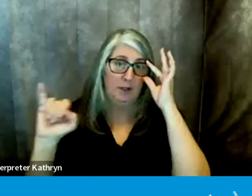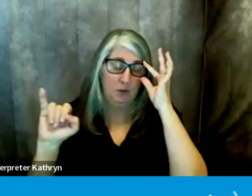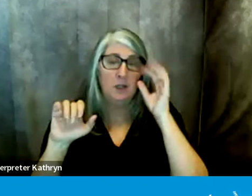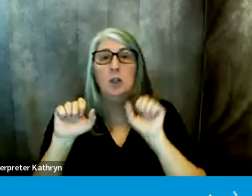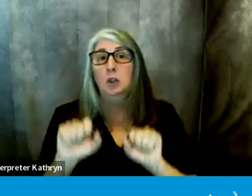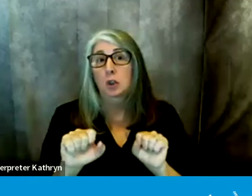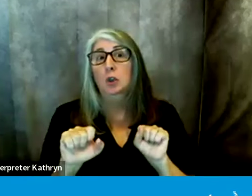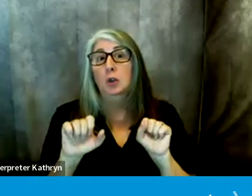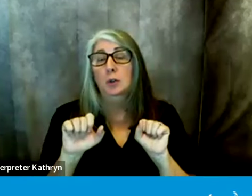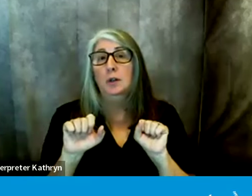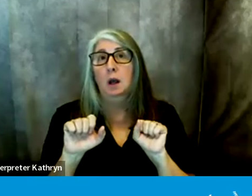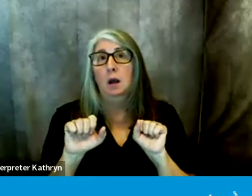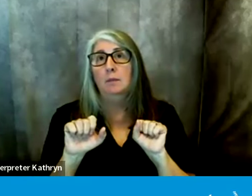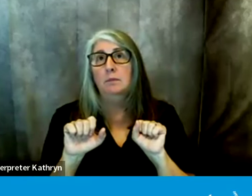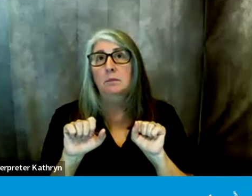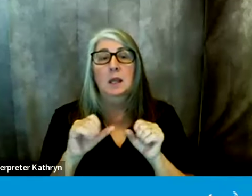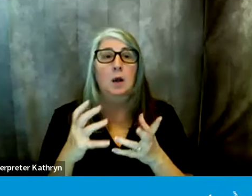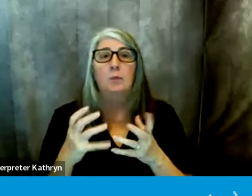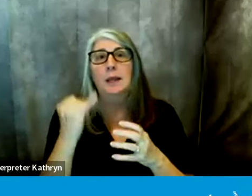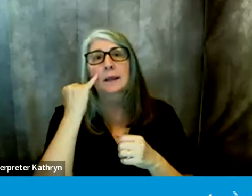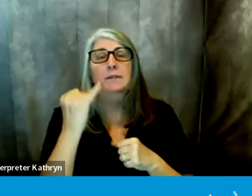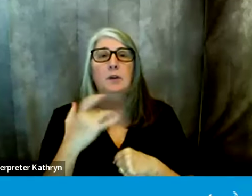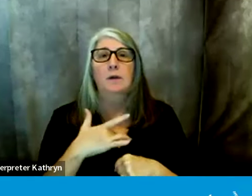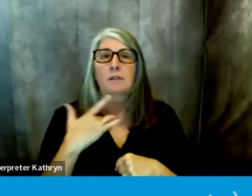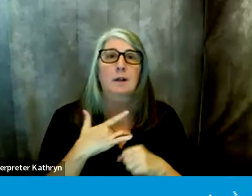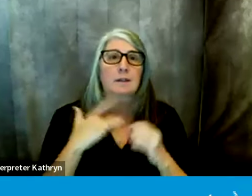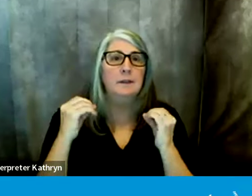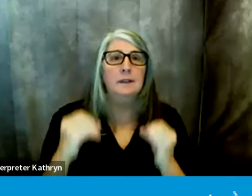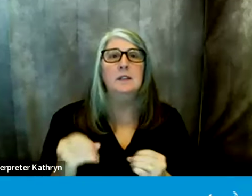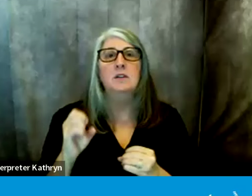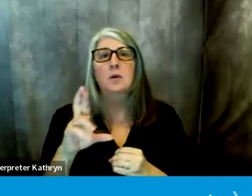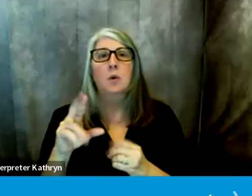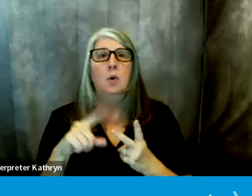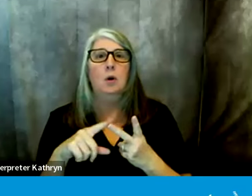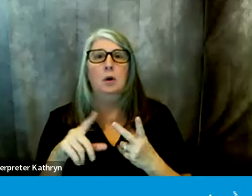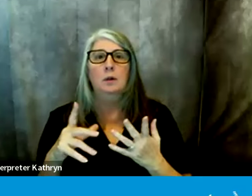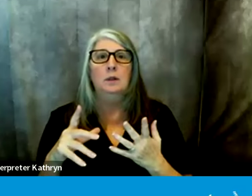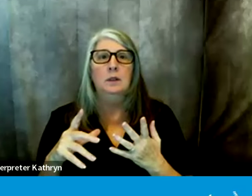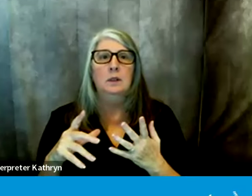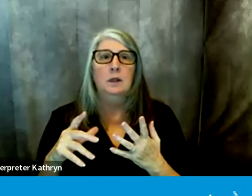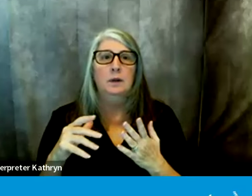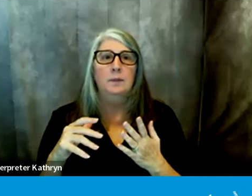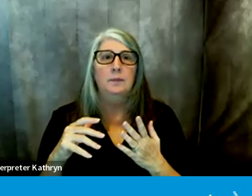loss of sensation, reduction in bladder capacity, increased urgency and frequency, which have a direct impact on the quality of life of the individual.